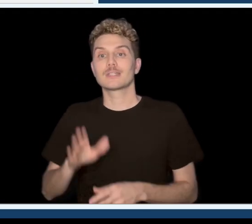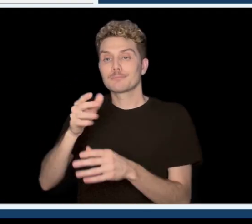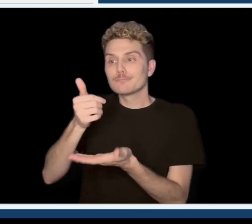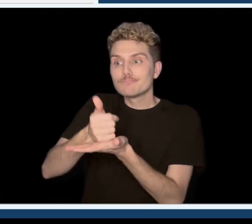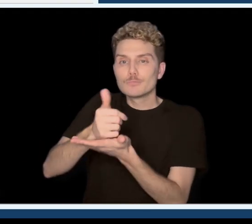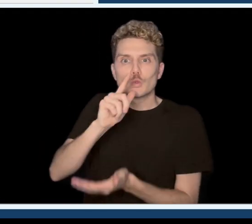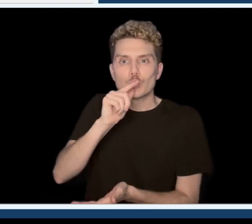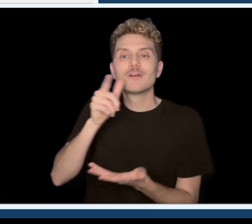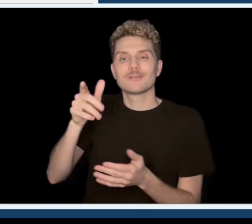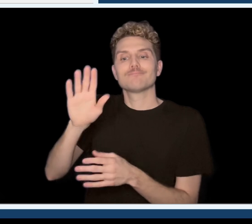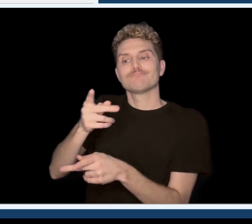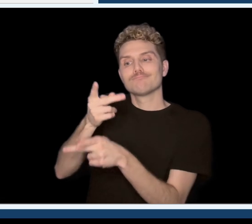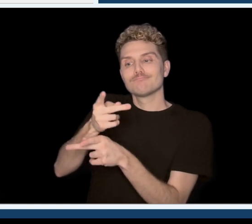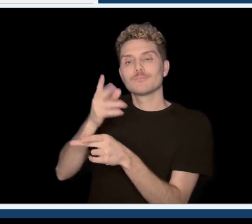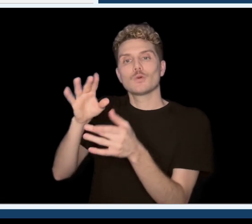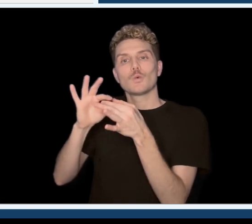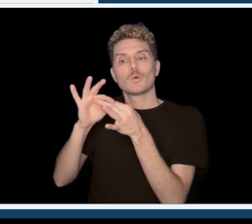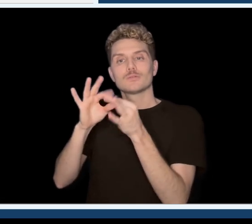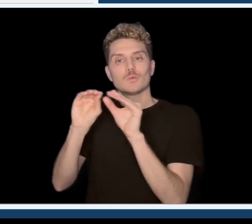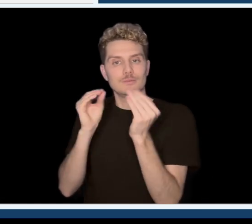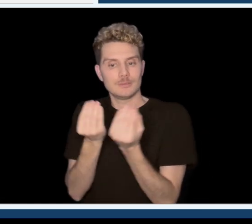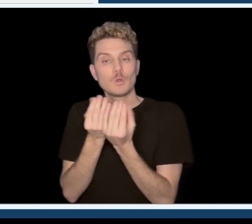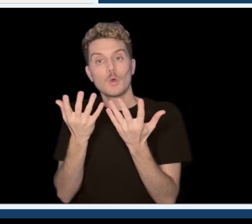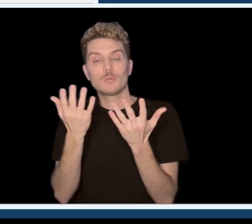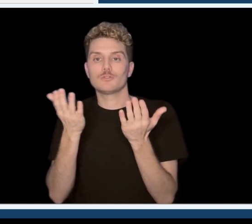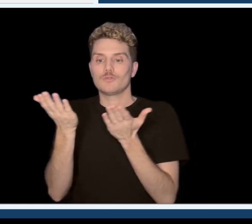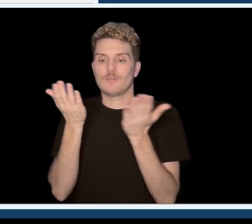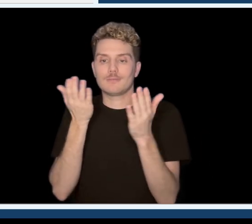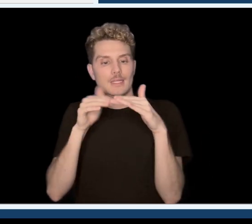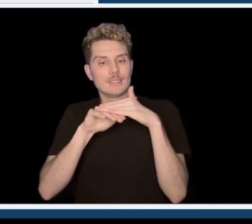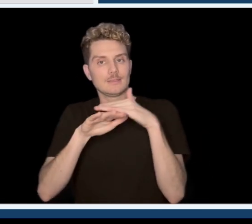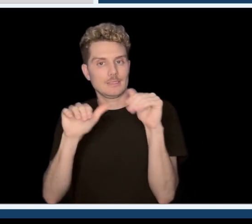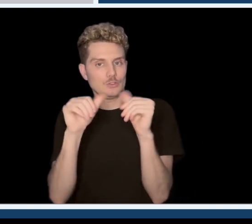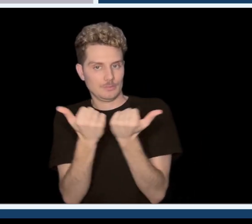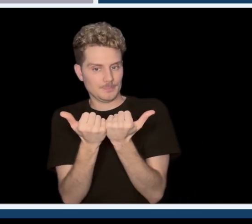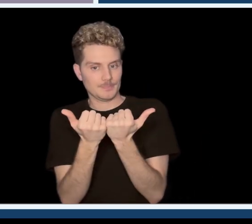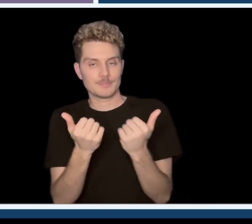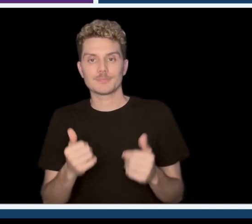with help from a Care Coordination Organization or Service Access Agency.